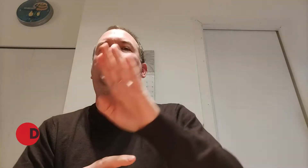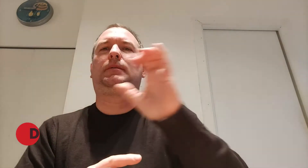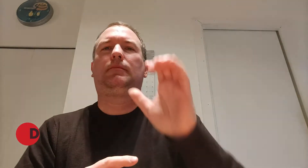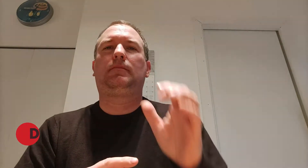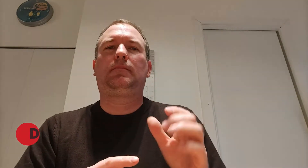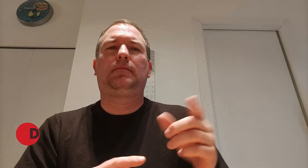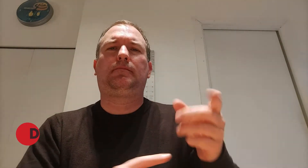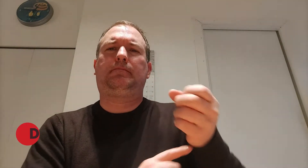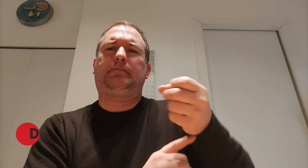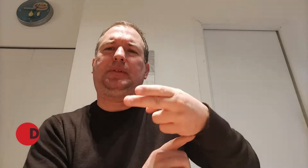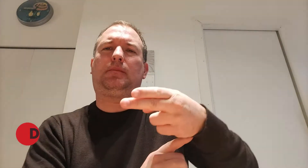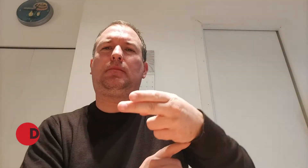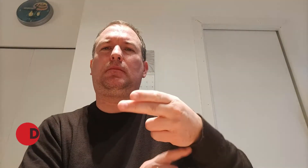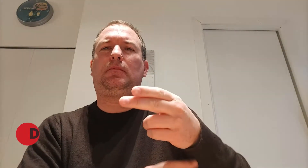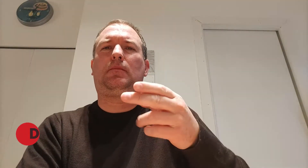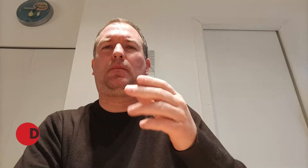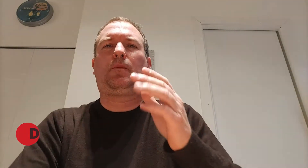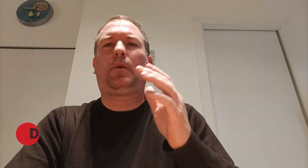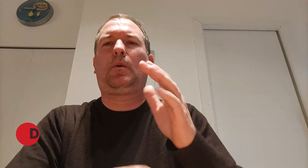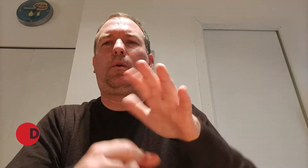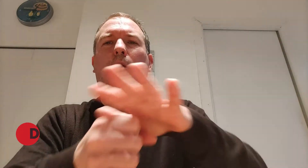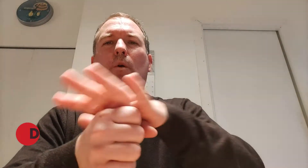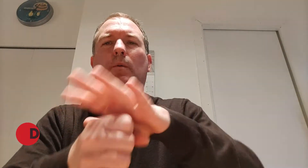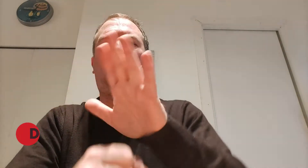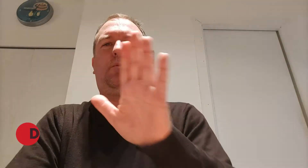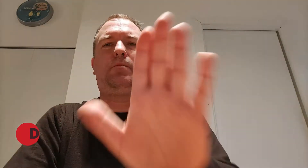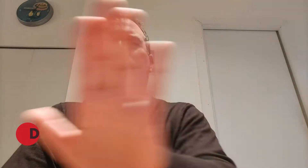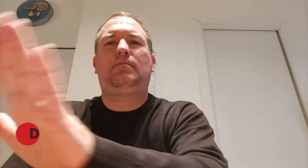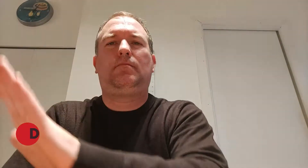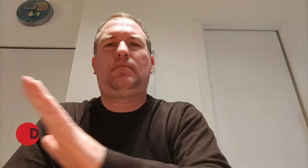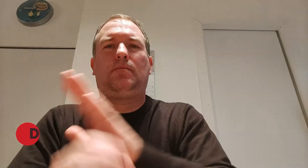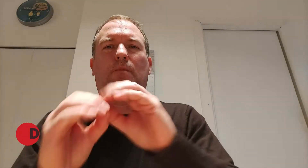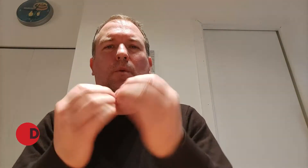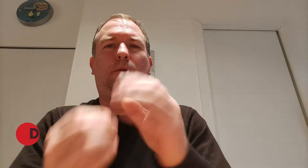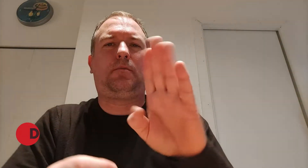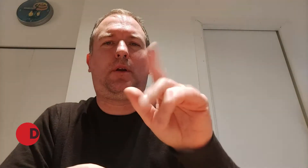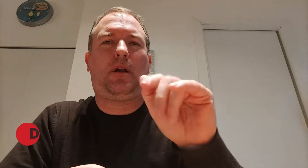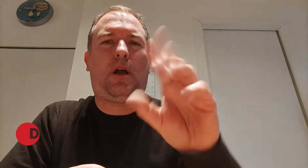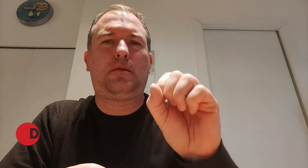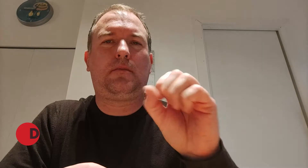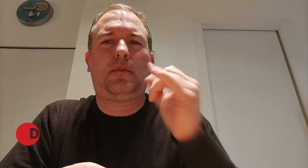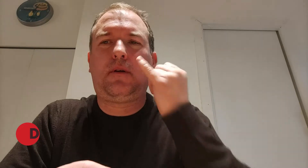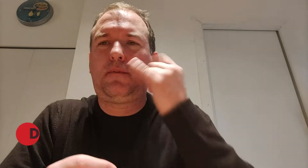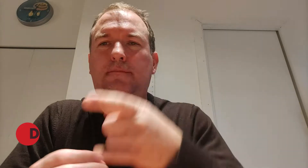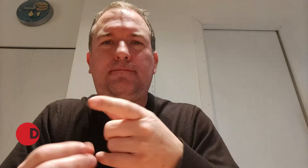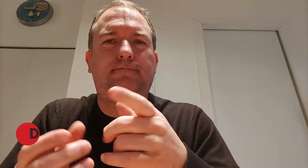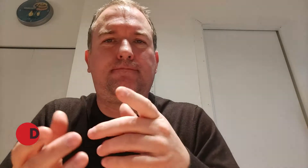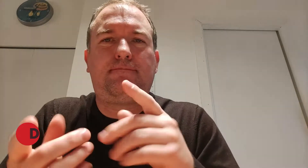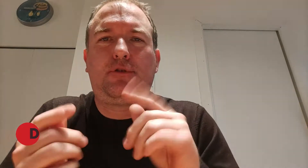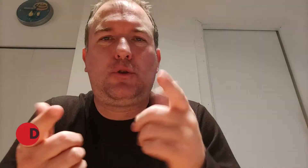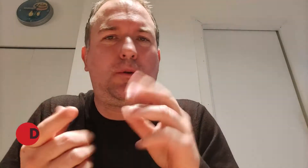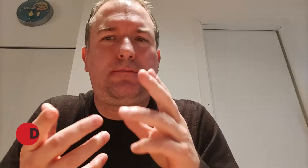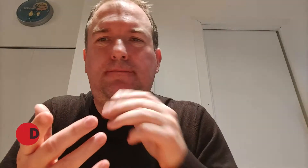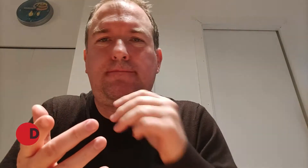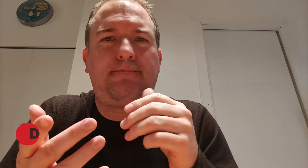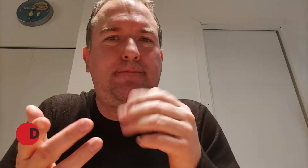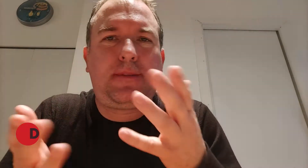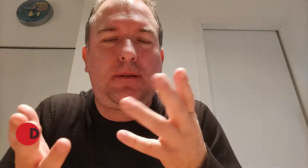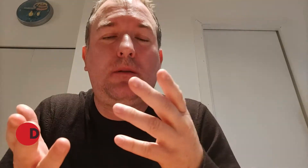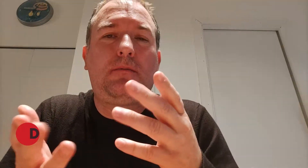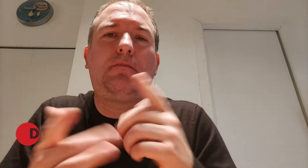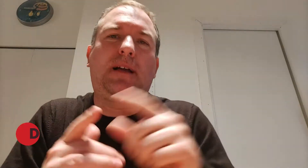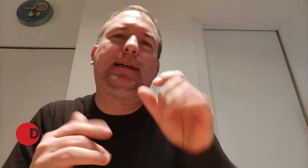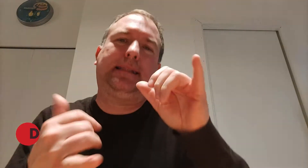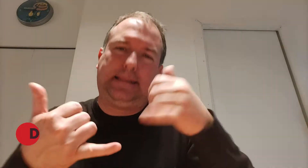Theirs supersede local municipalities and bylaws if an issue arose.